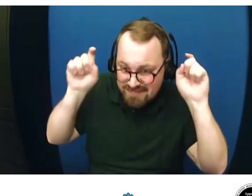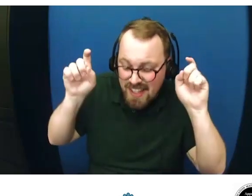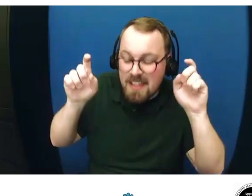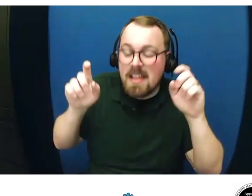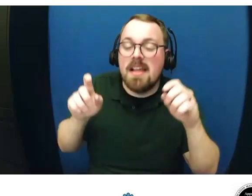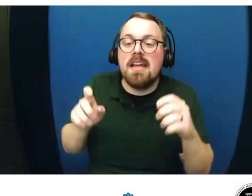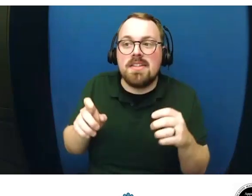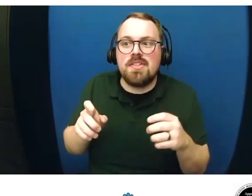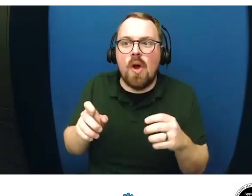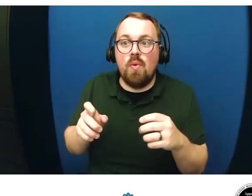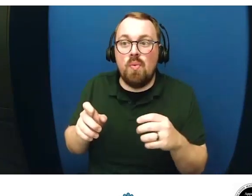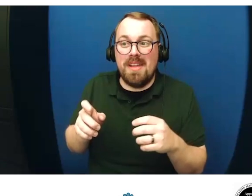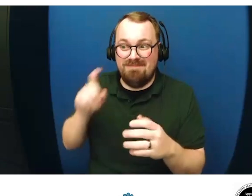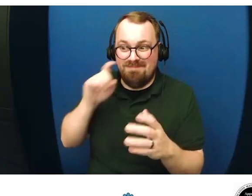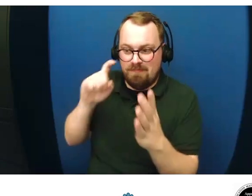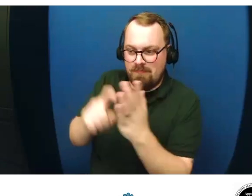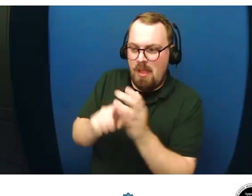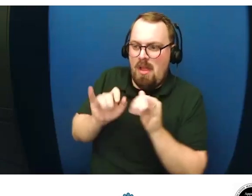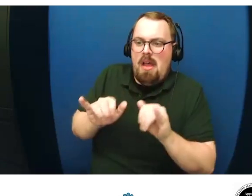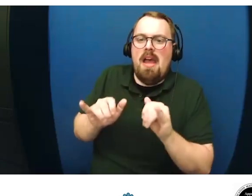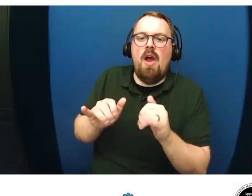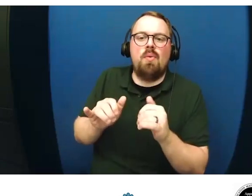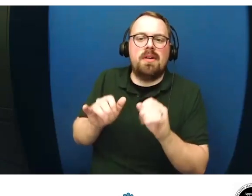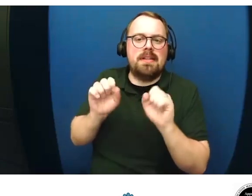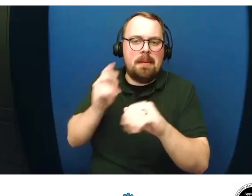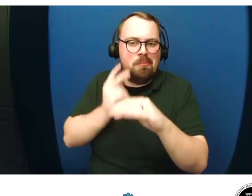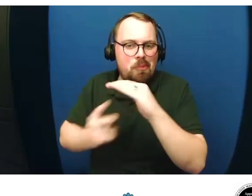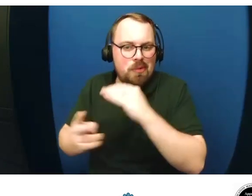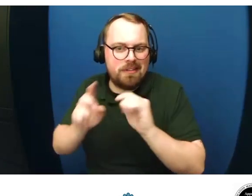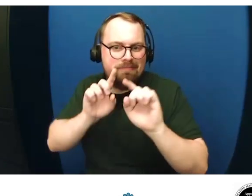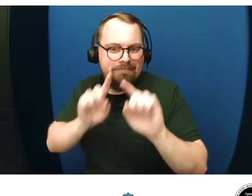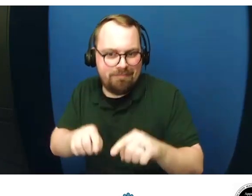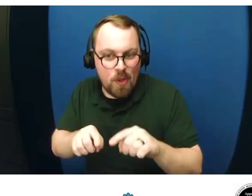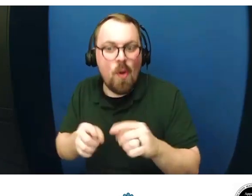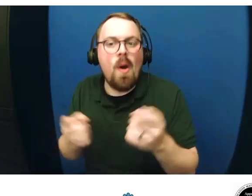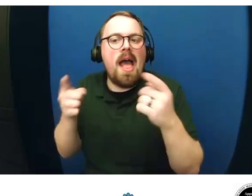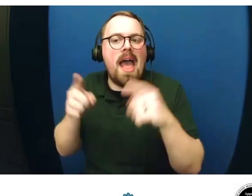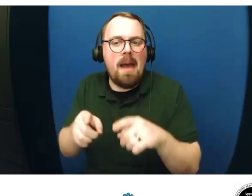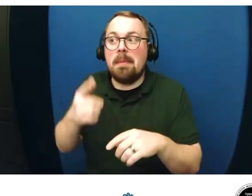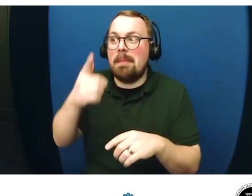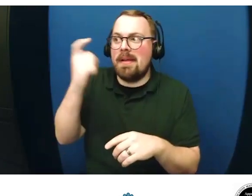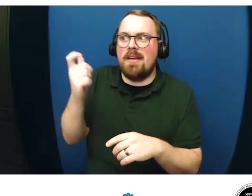hearing and their responses, based on how their hearing aids are programmed or their cochlear